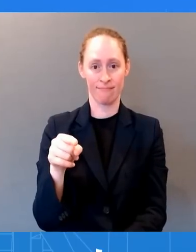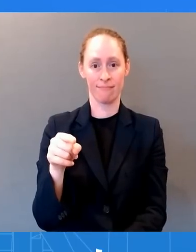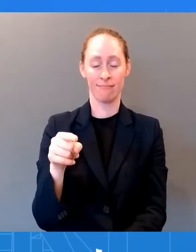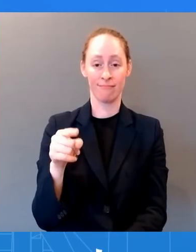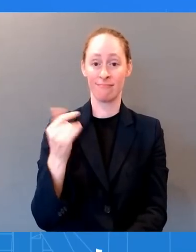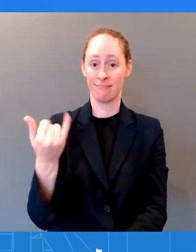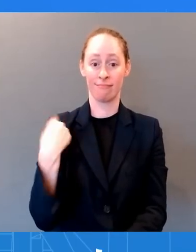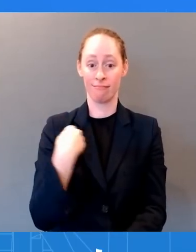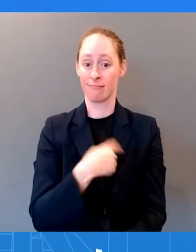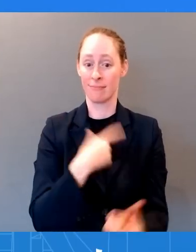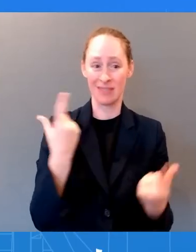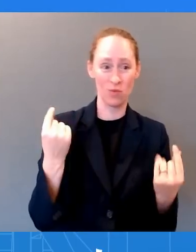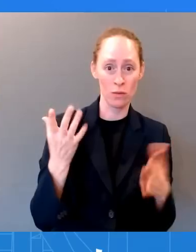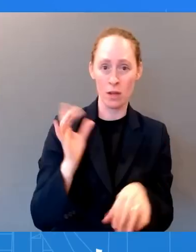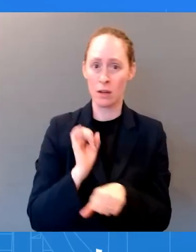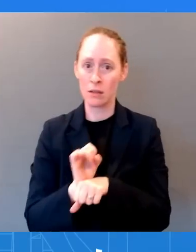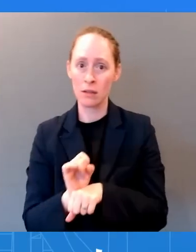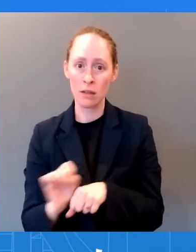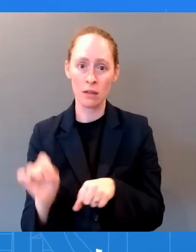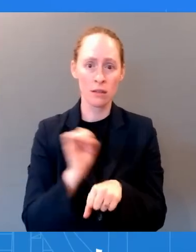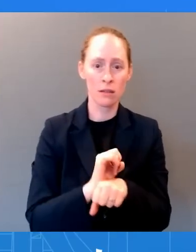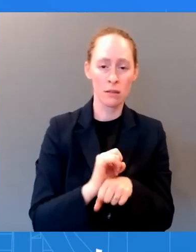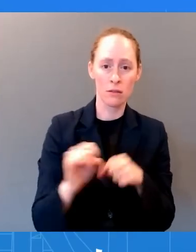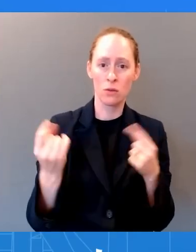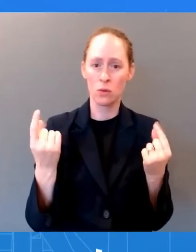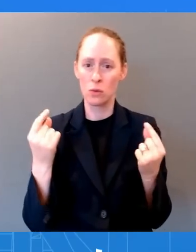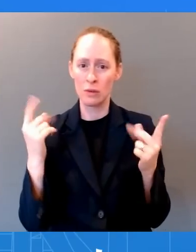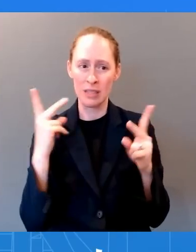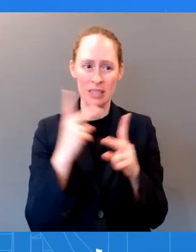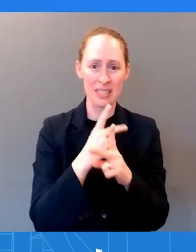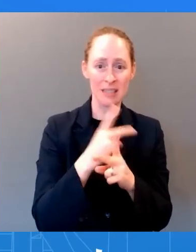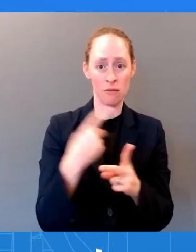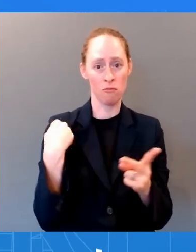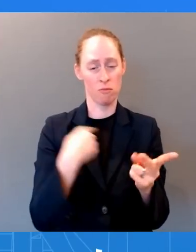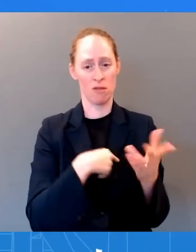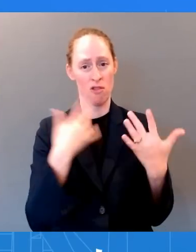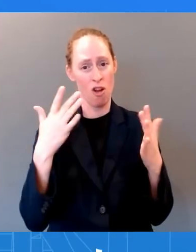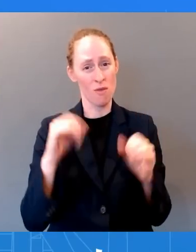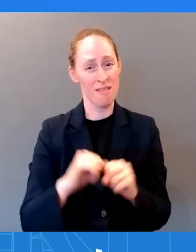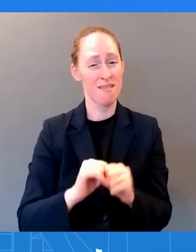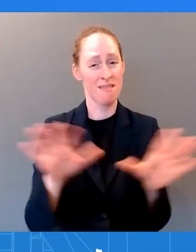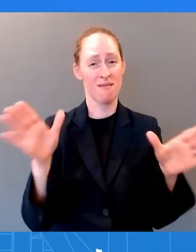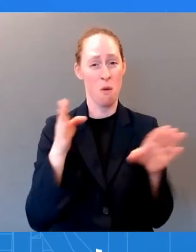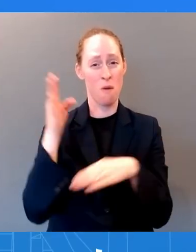over 600 million tests through this program, and every household has had the opportunity